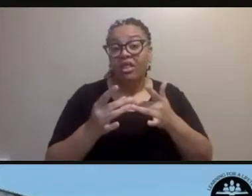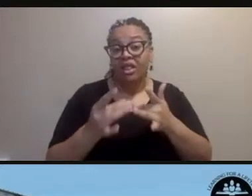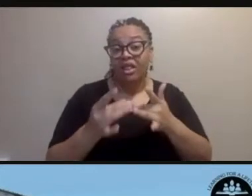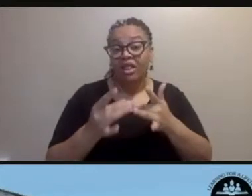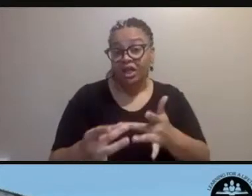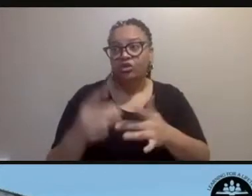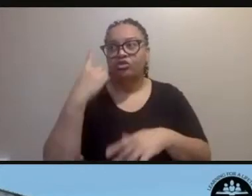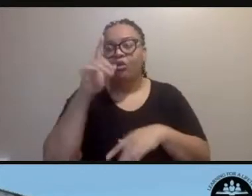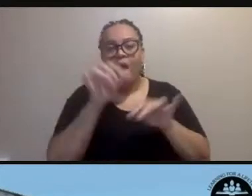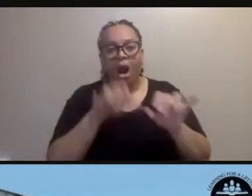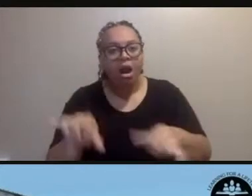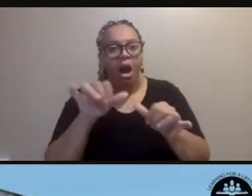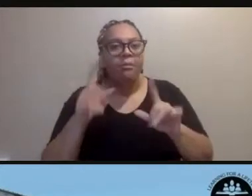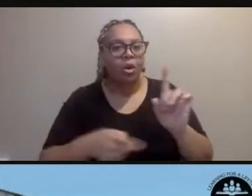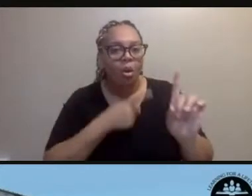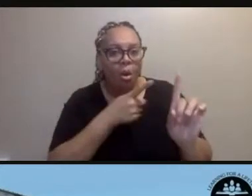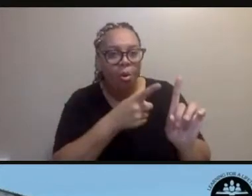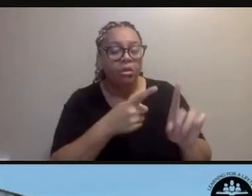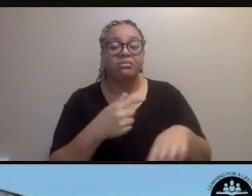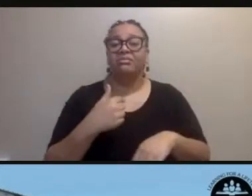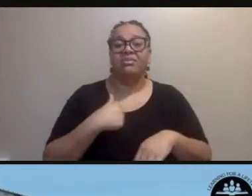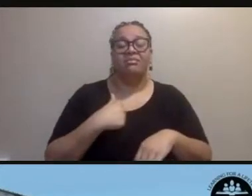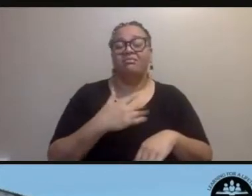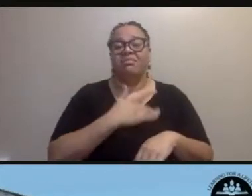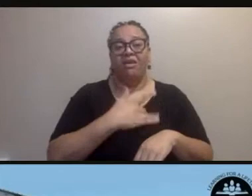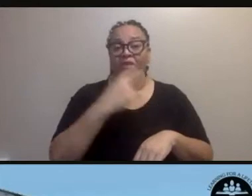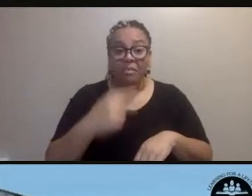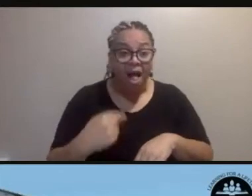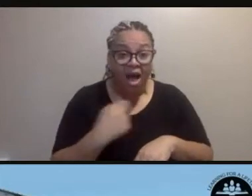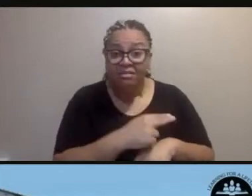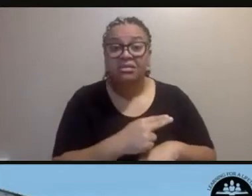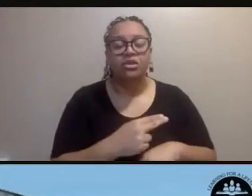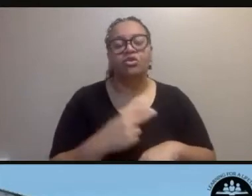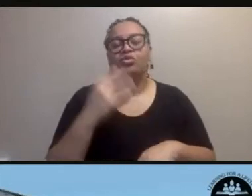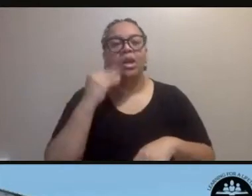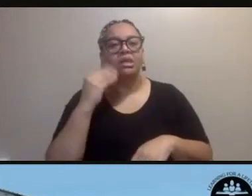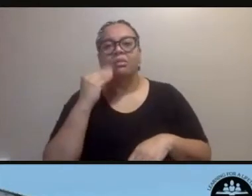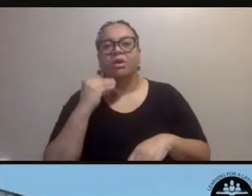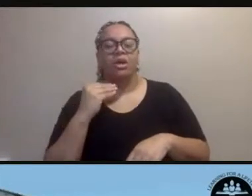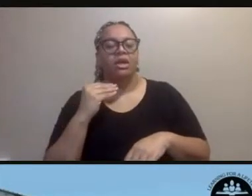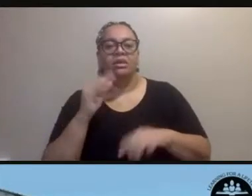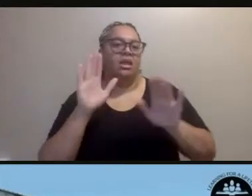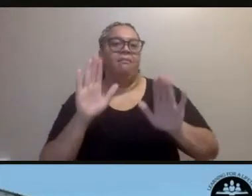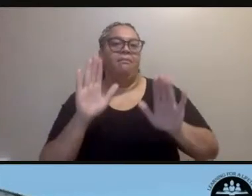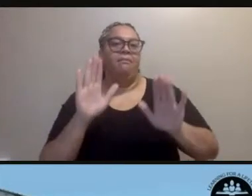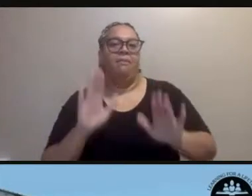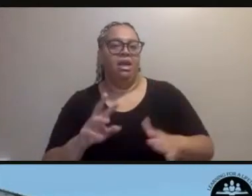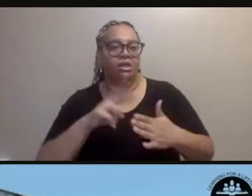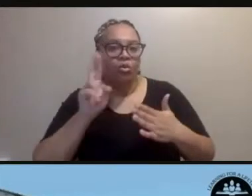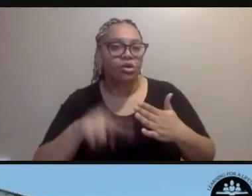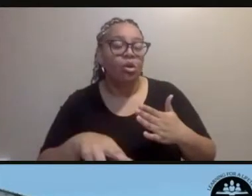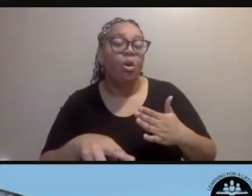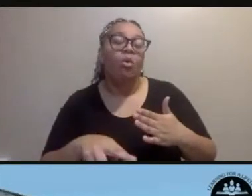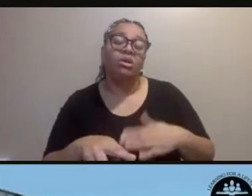I'VE ALSO HAD THE OPPORTUNITY TO DEVELOP POLICY AND WORK WITH